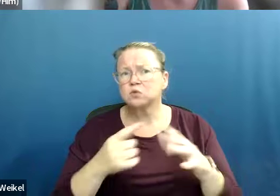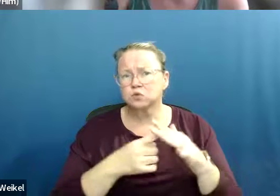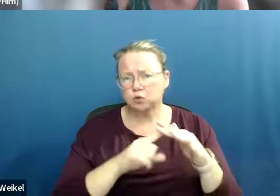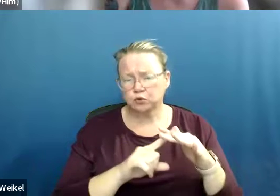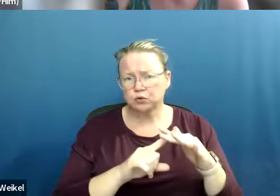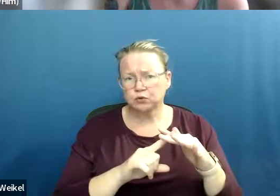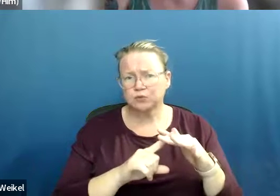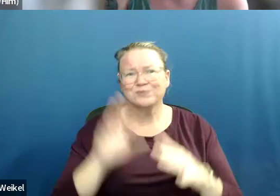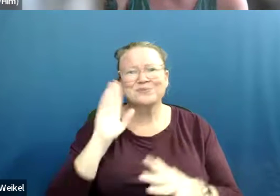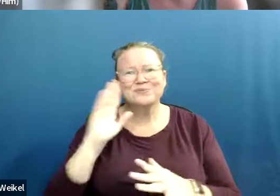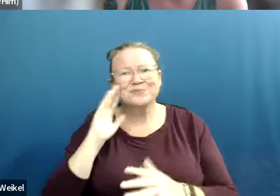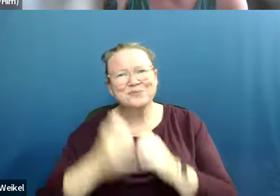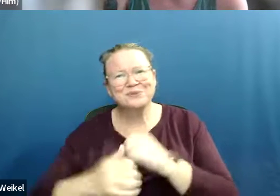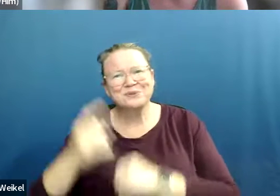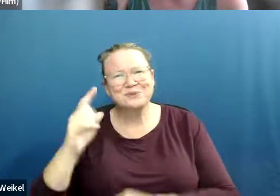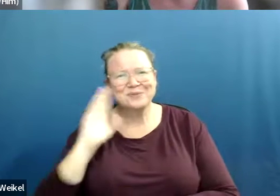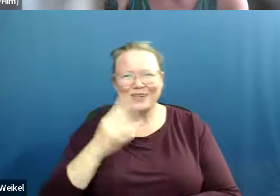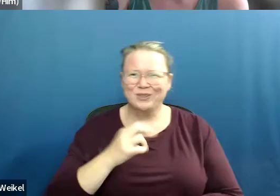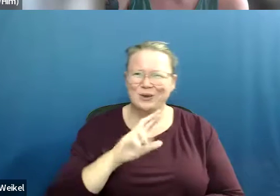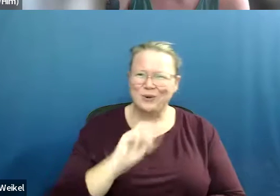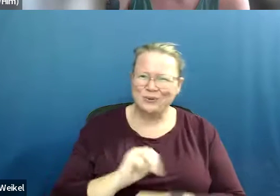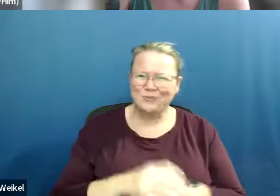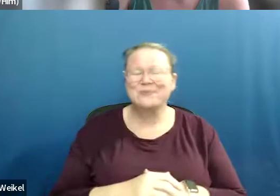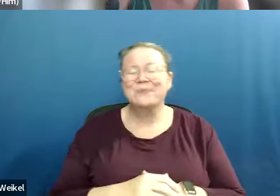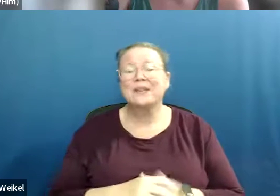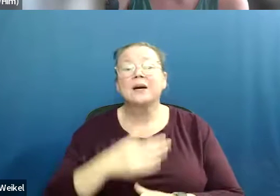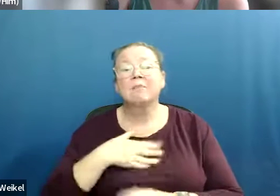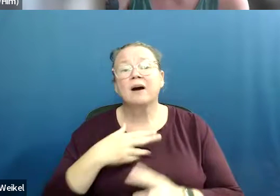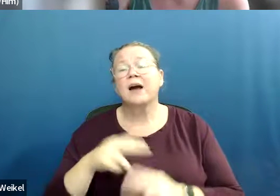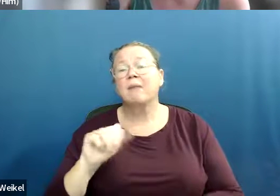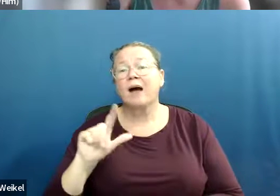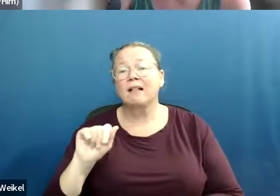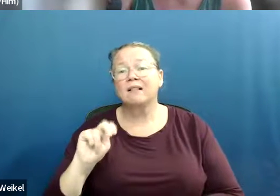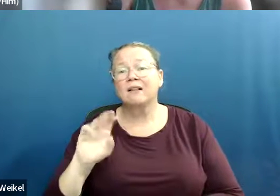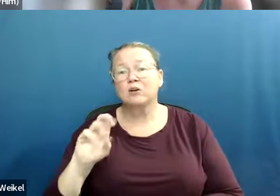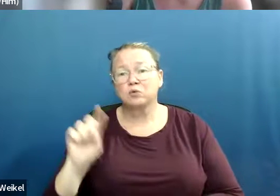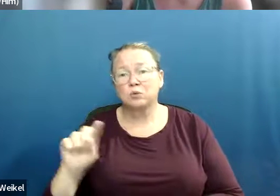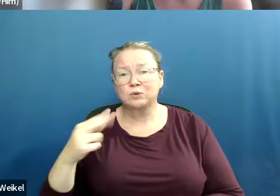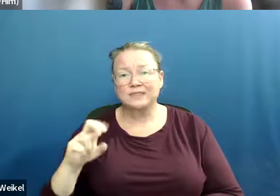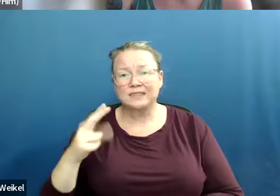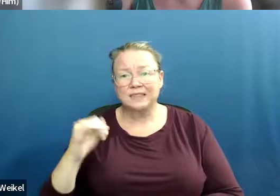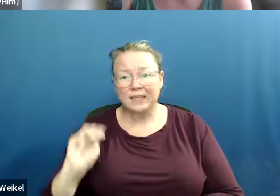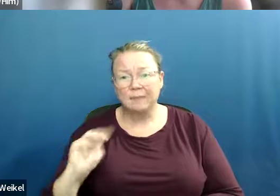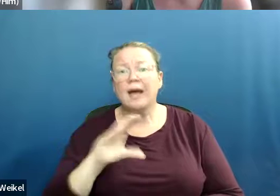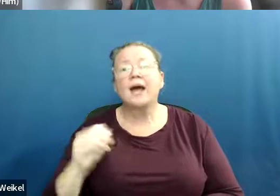Alan Cruz: Hi! Everyone, hey? Harm! My name is Alan Cruz. I use parental team and I work with